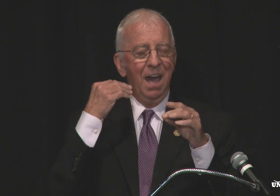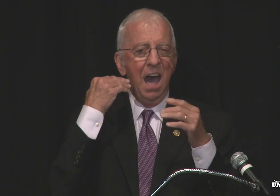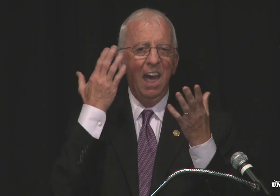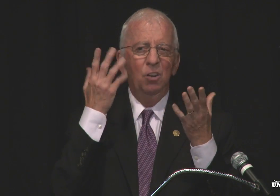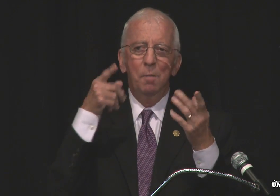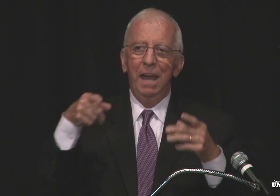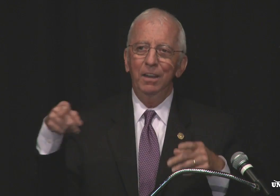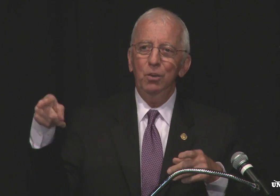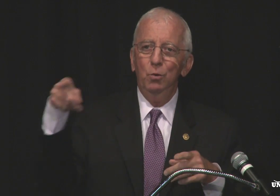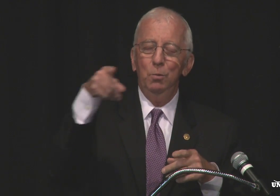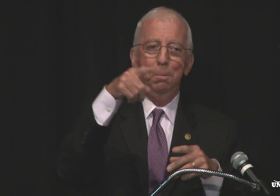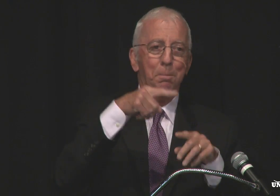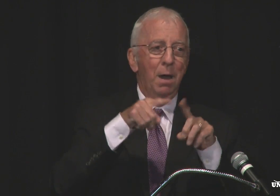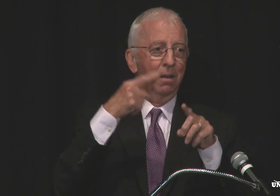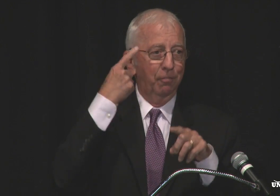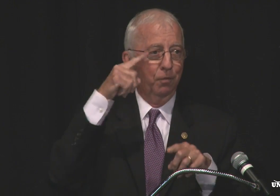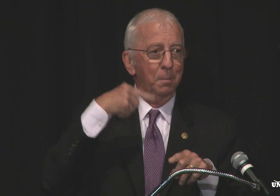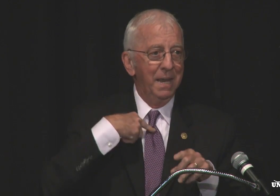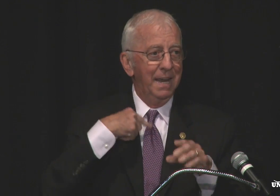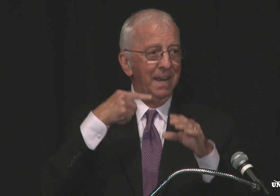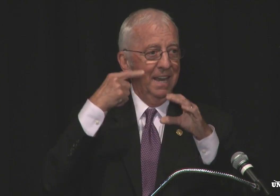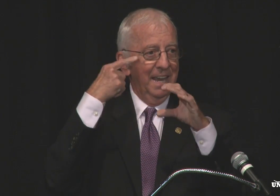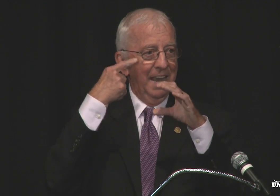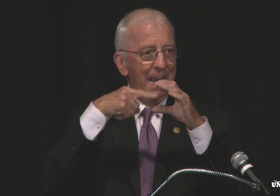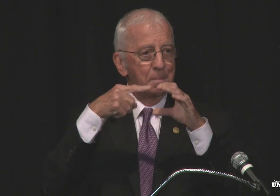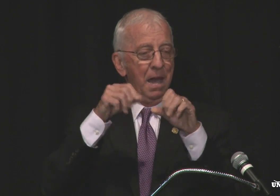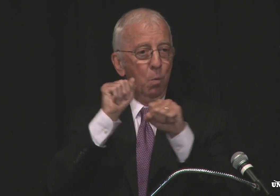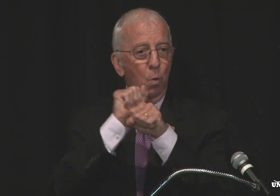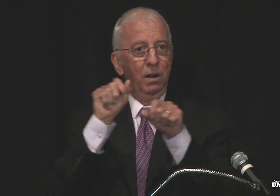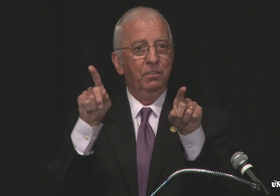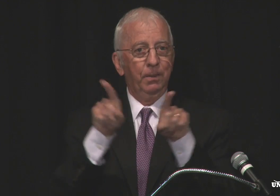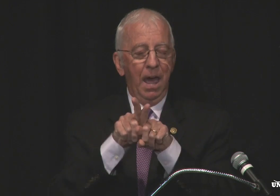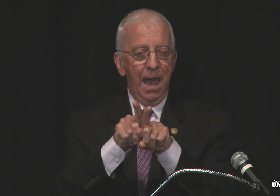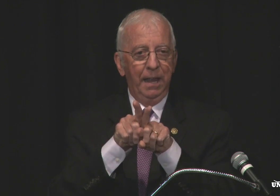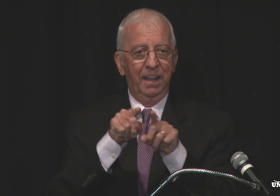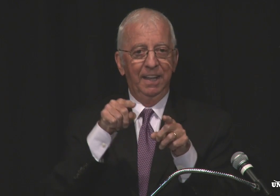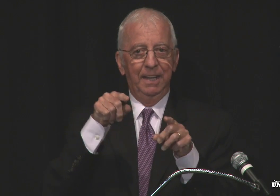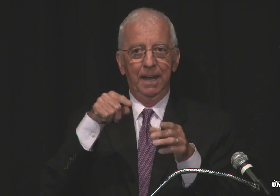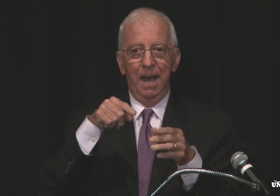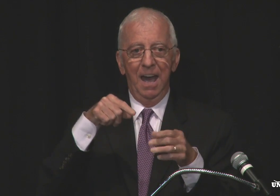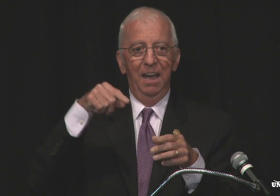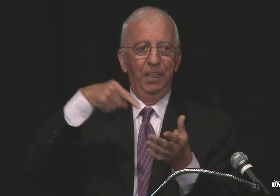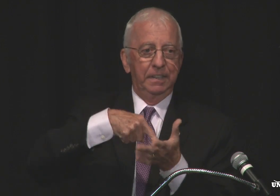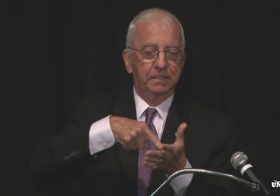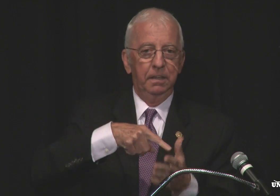And I don't know about you, but for me email works like this